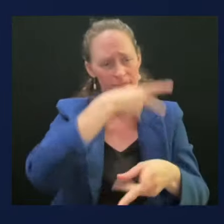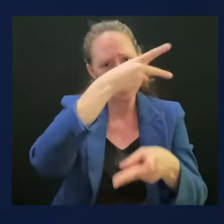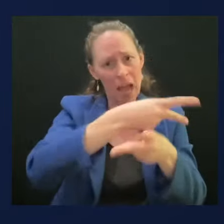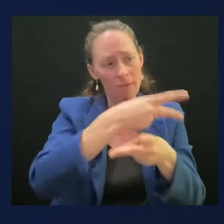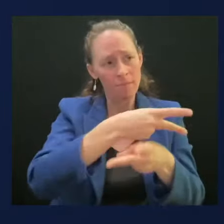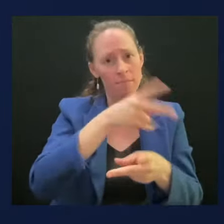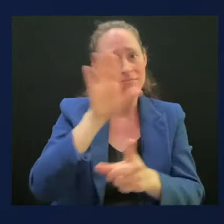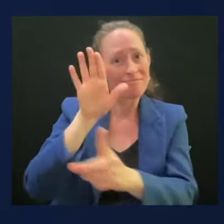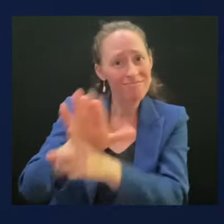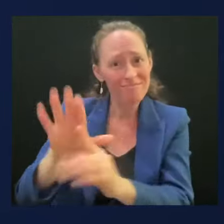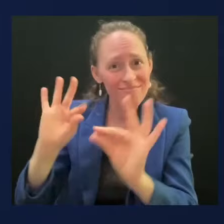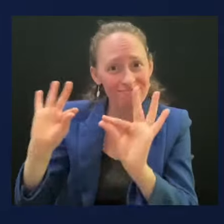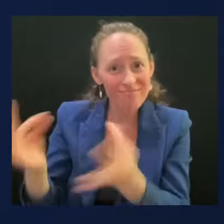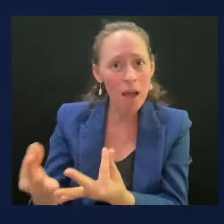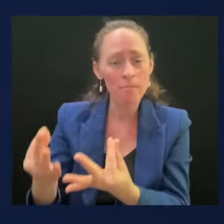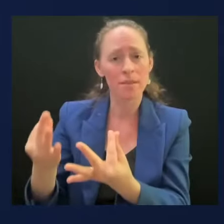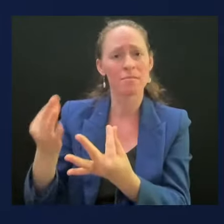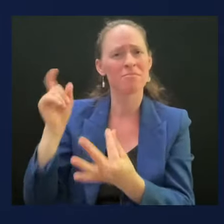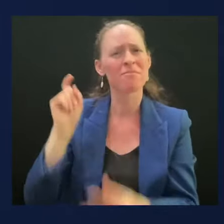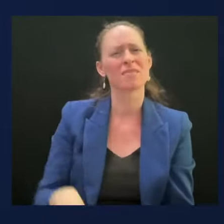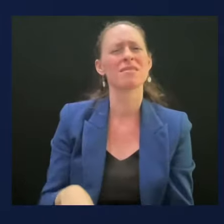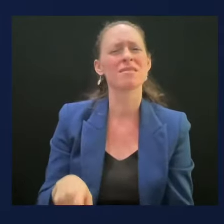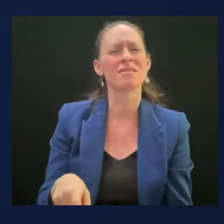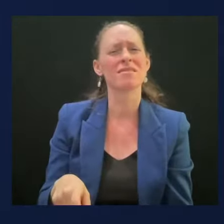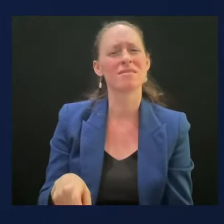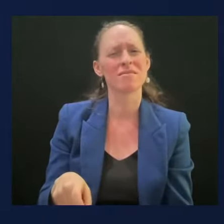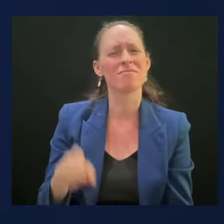but on a promise, a promise to unite all of us.